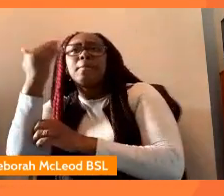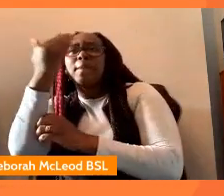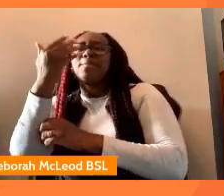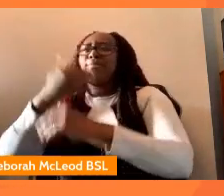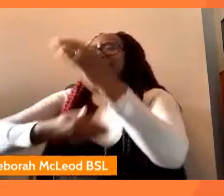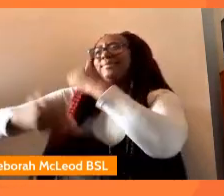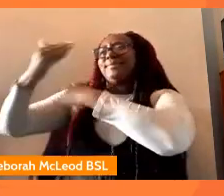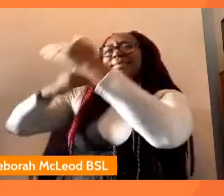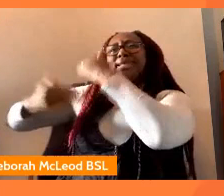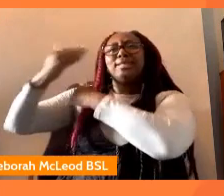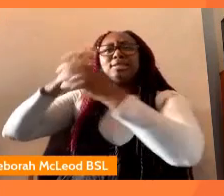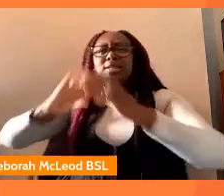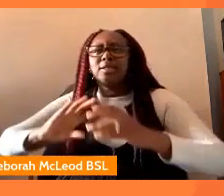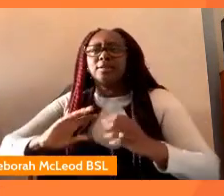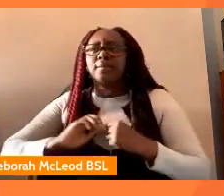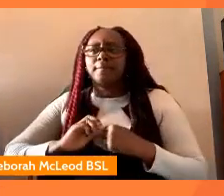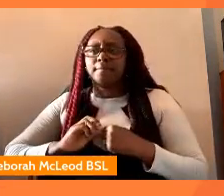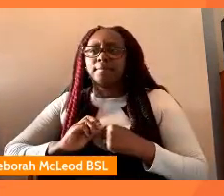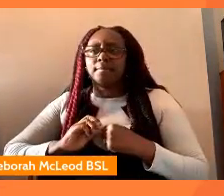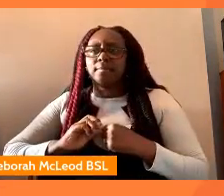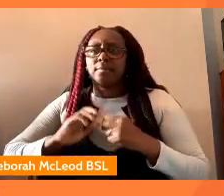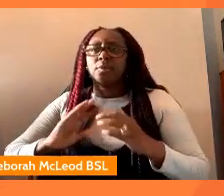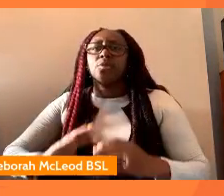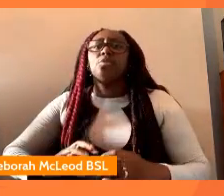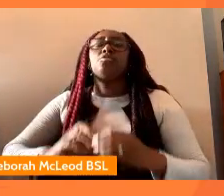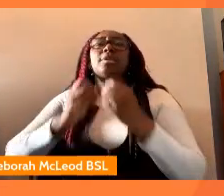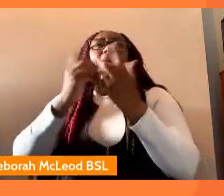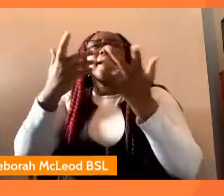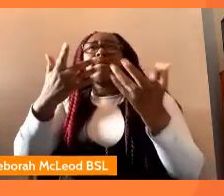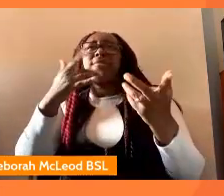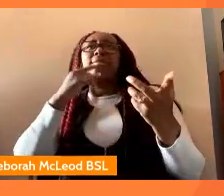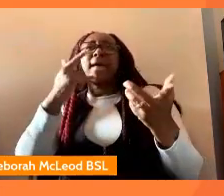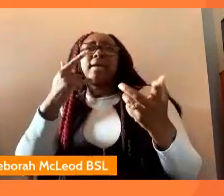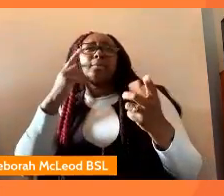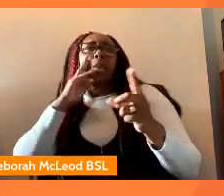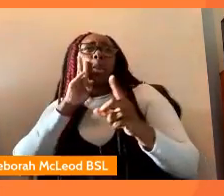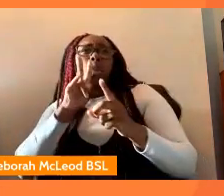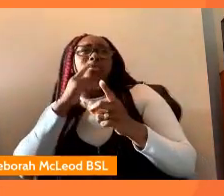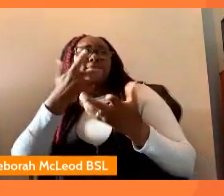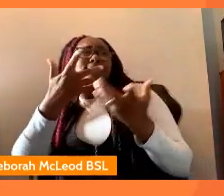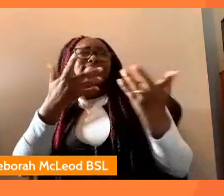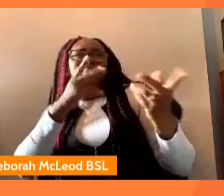to create the soundtracks that underscored the visual experience.